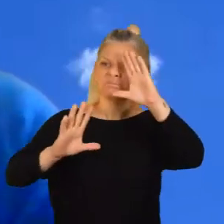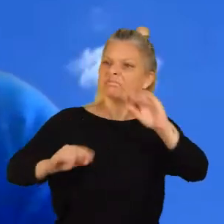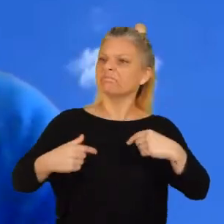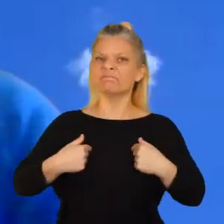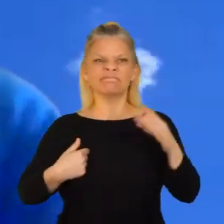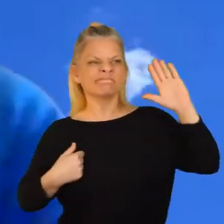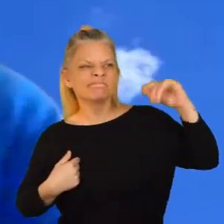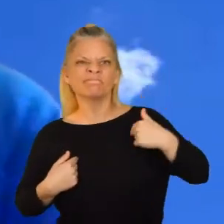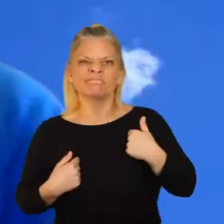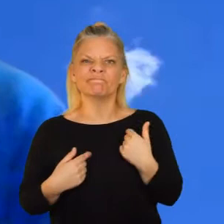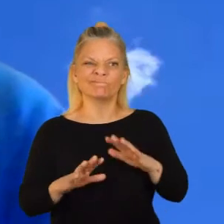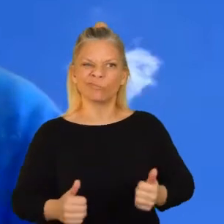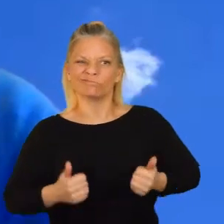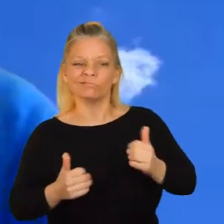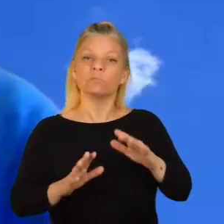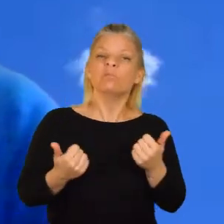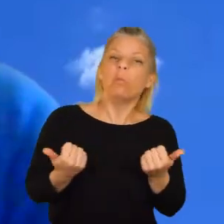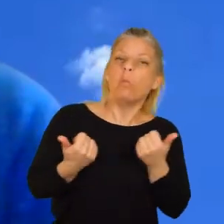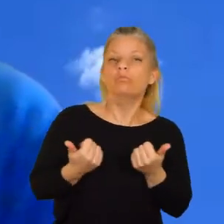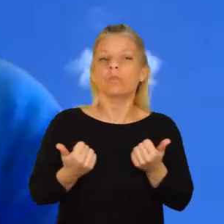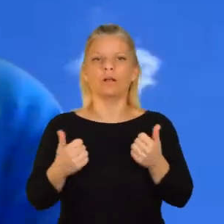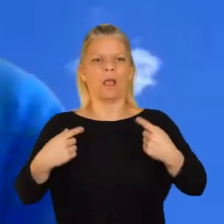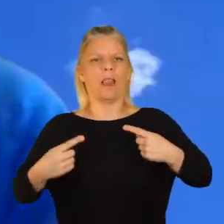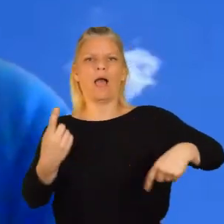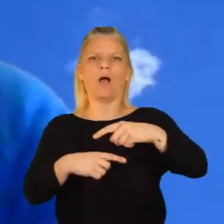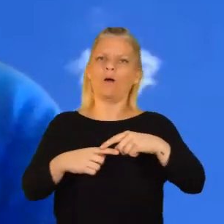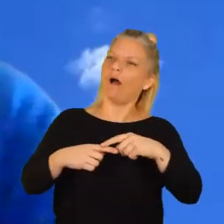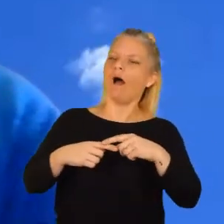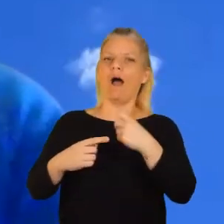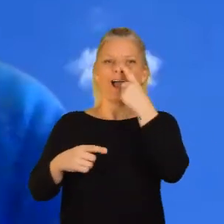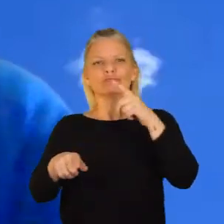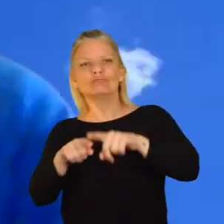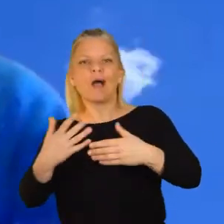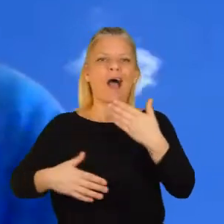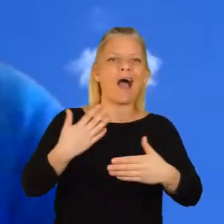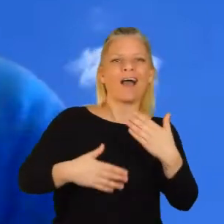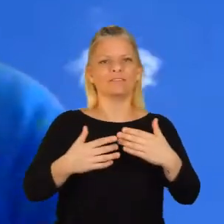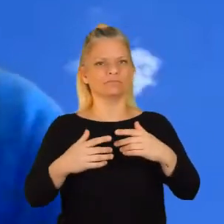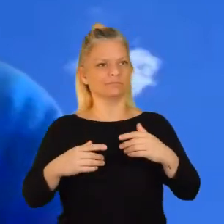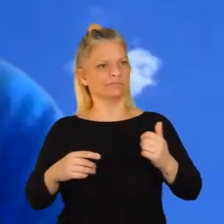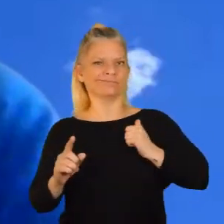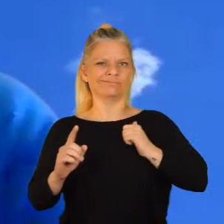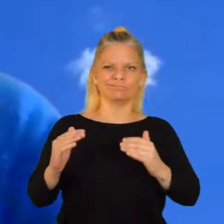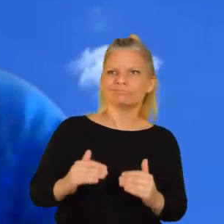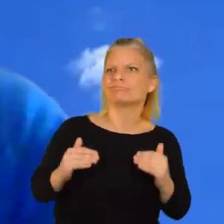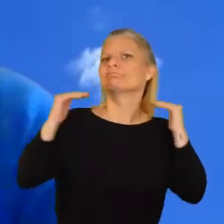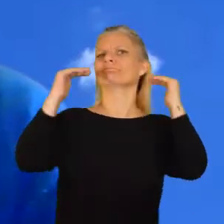but when you are yourself and you know being able to own and say 'well yeah that wasn't so great